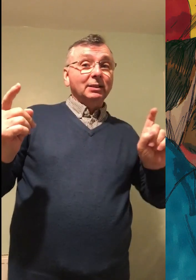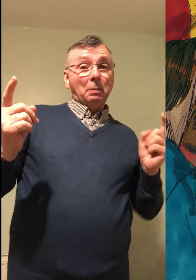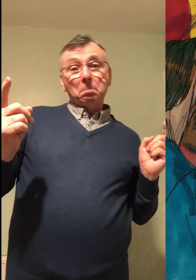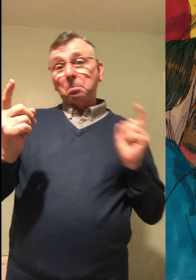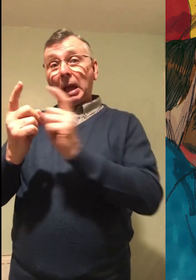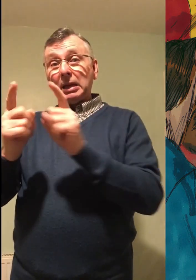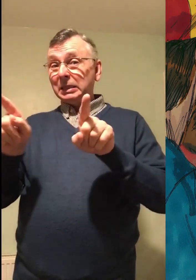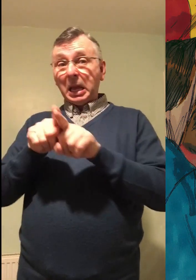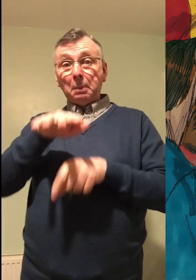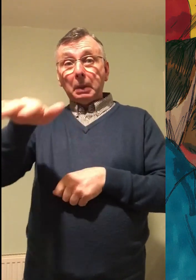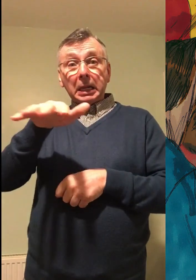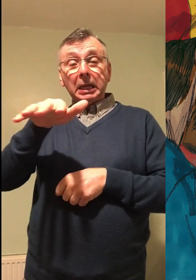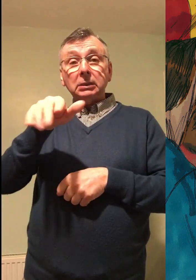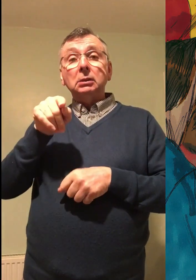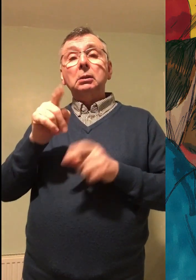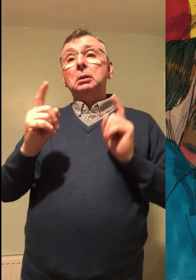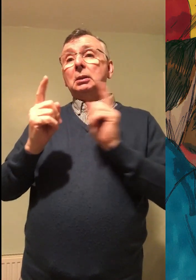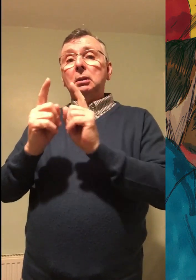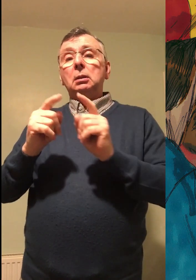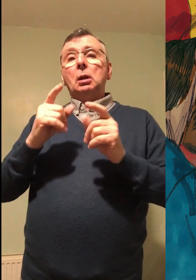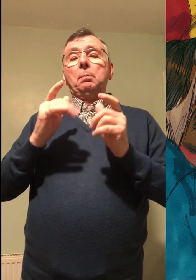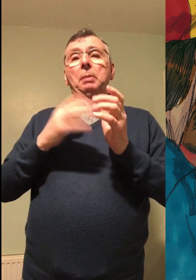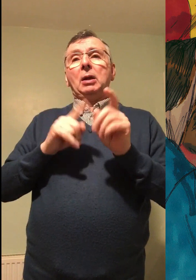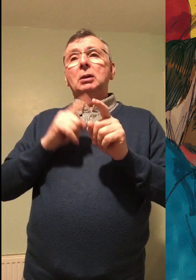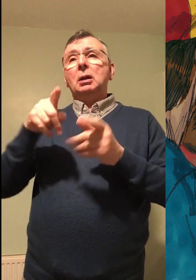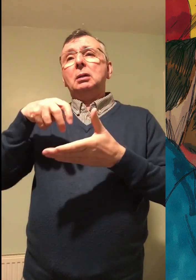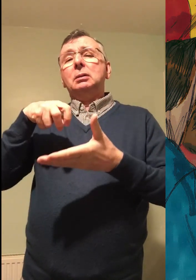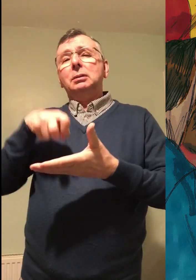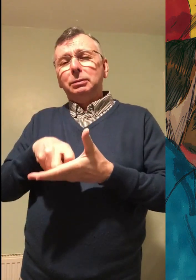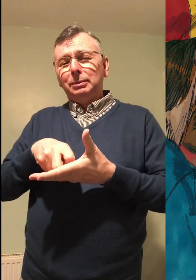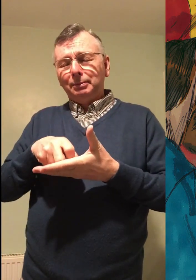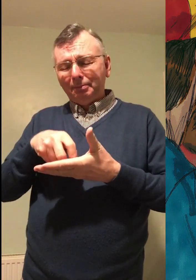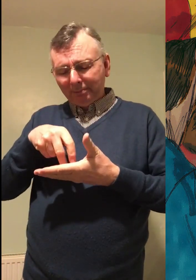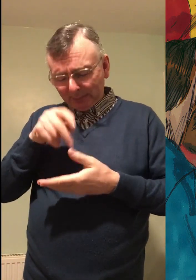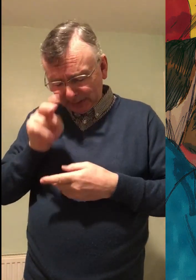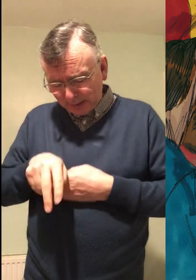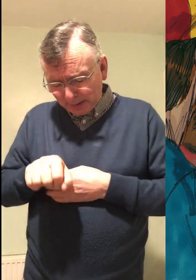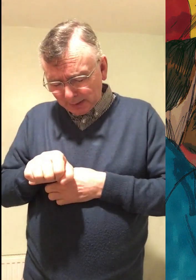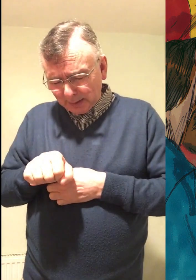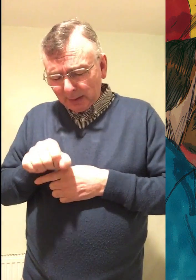to the tomb to mourn there. When Mary reached the place where Jesus was